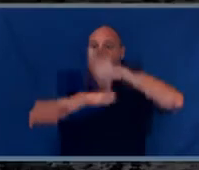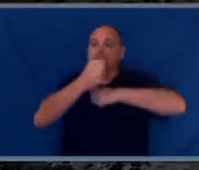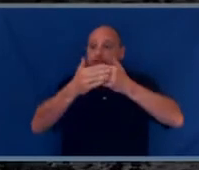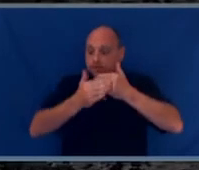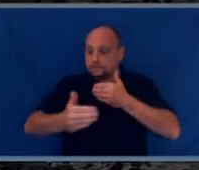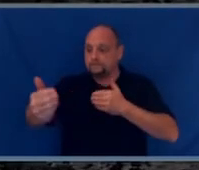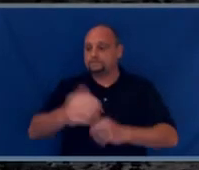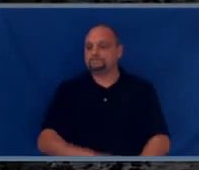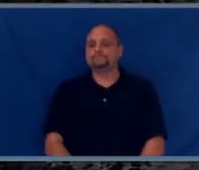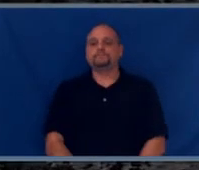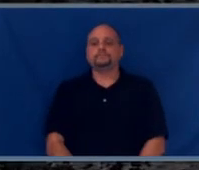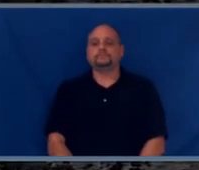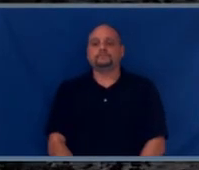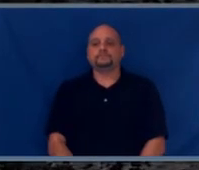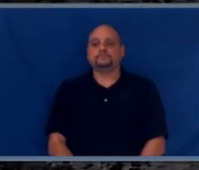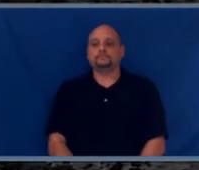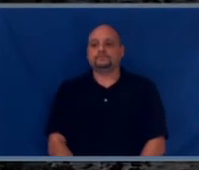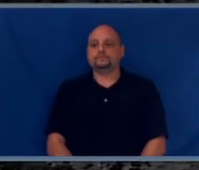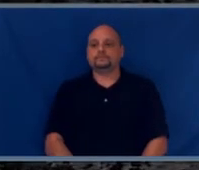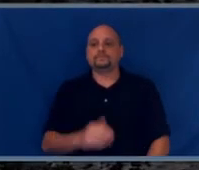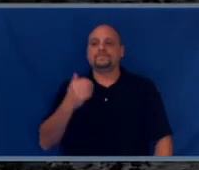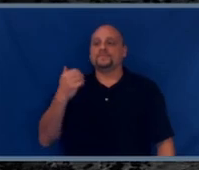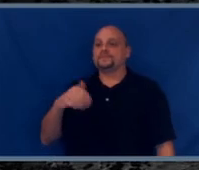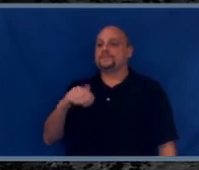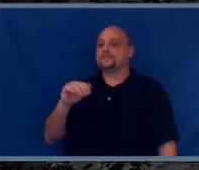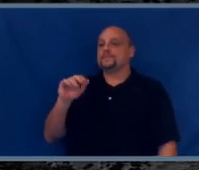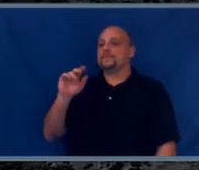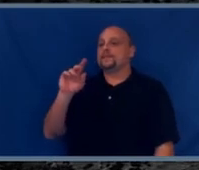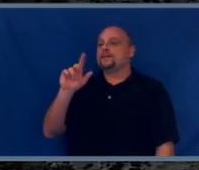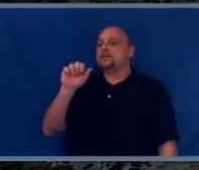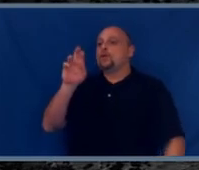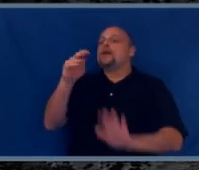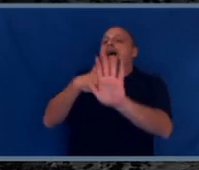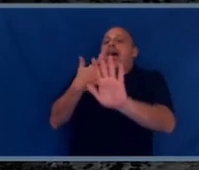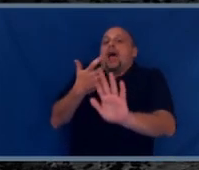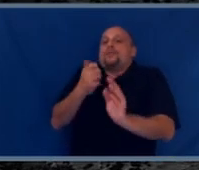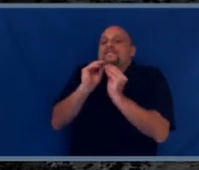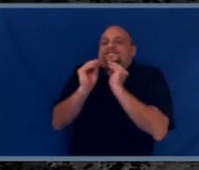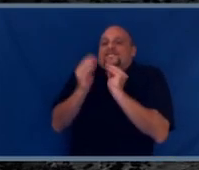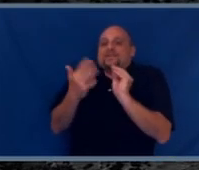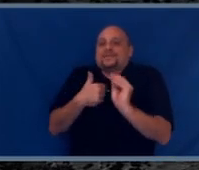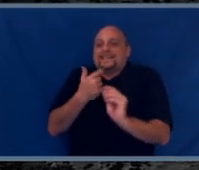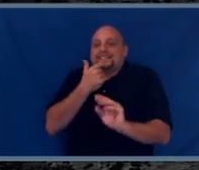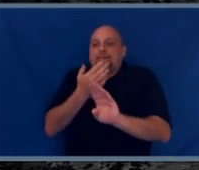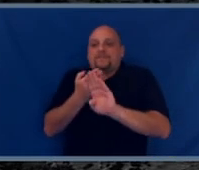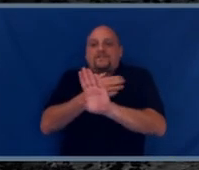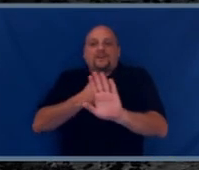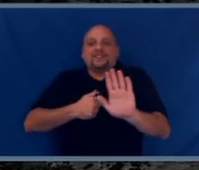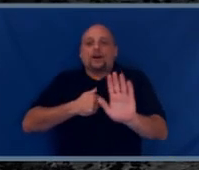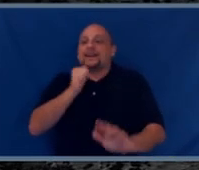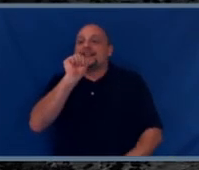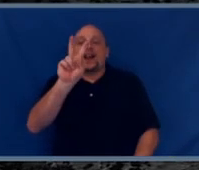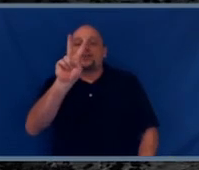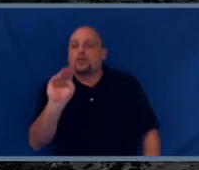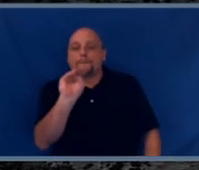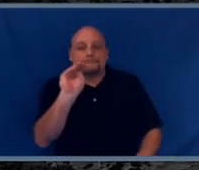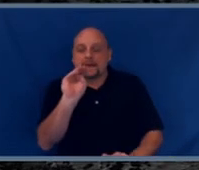THAT IS FANTASTIC. AND I WANT TO RECTIFY SOMETHING I SAID BEFORE. IT'S NOT 2 MILLION MILES, IT'S